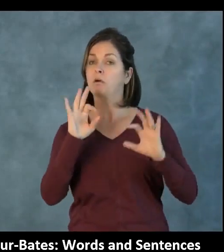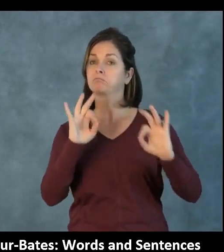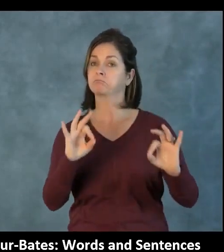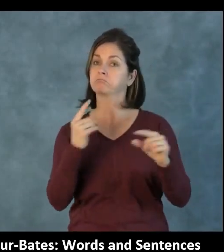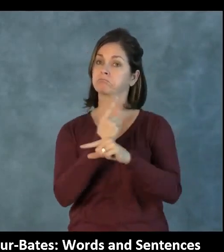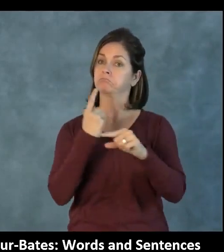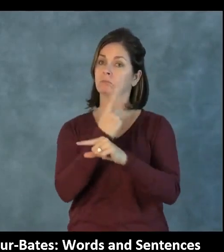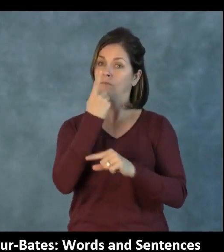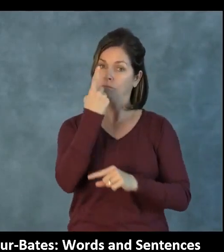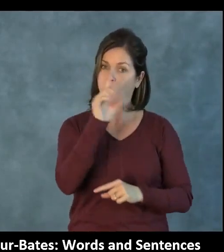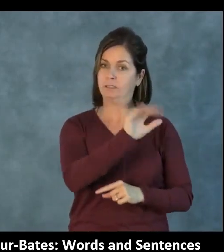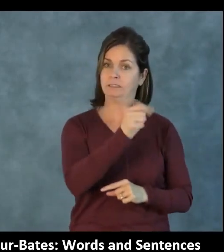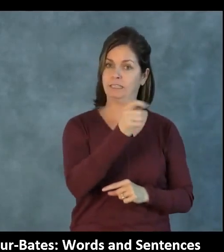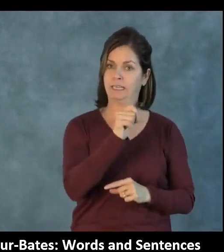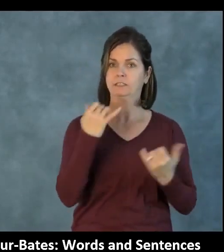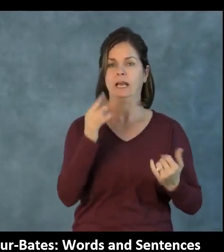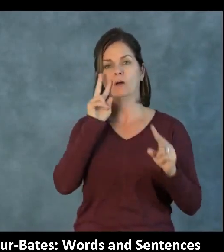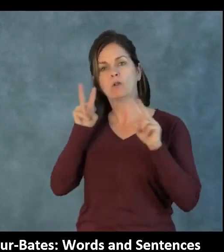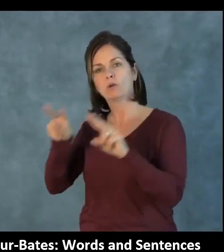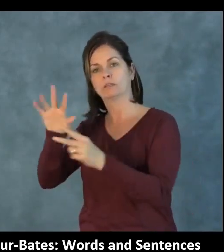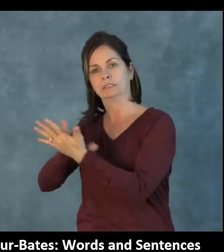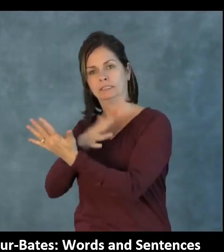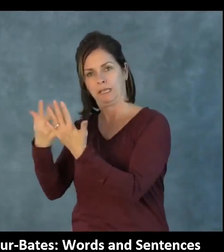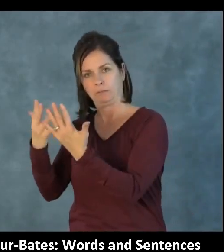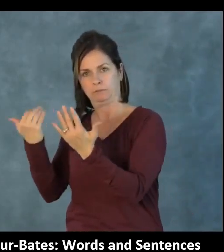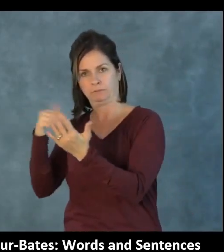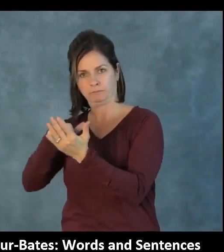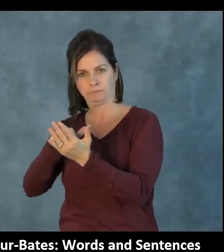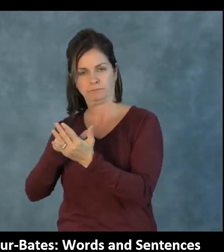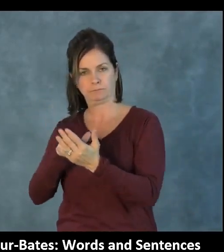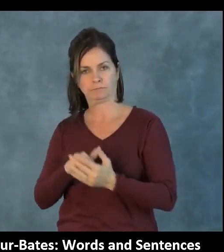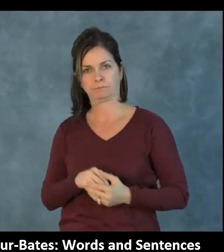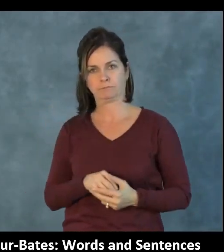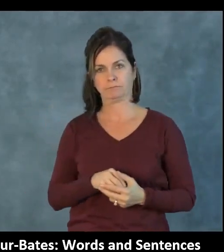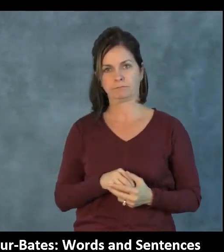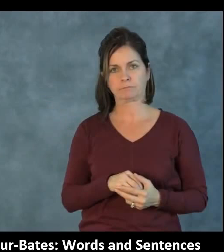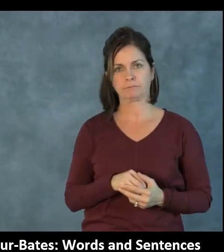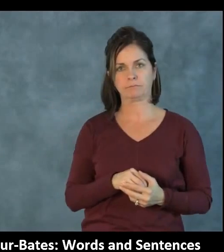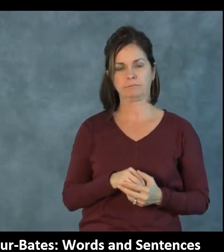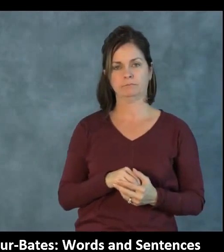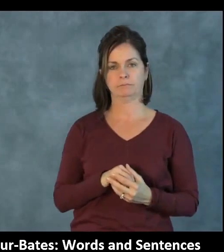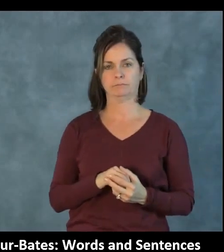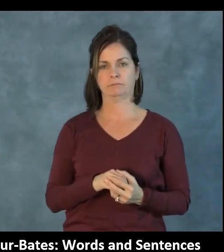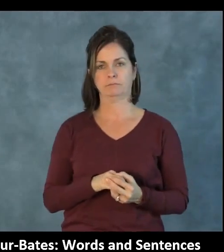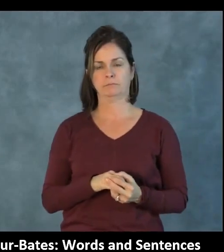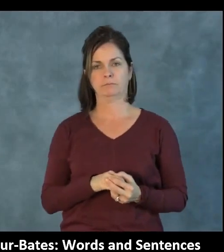Let's flip back to that table